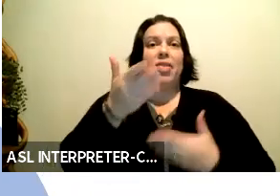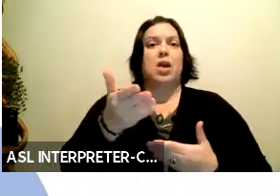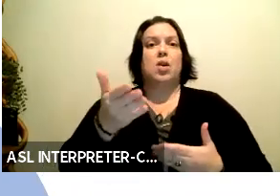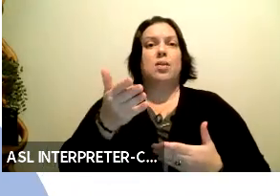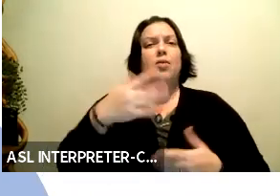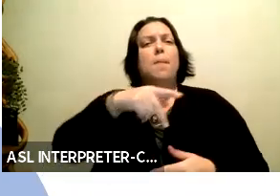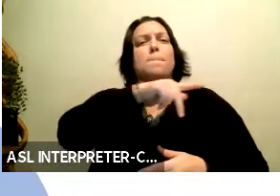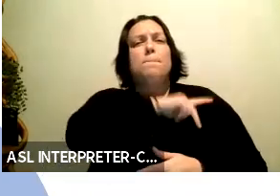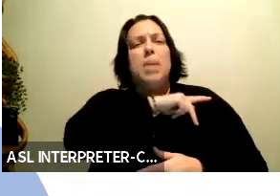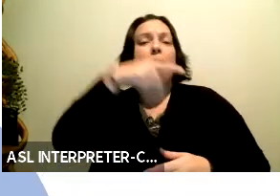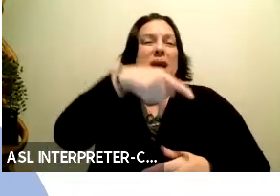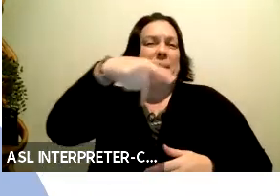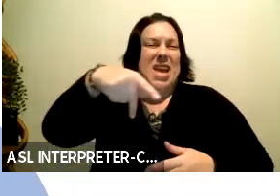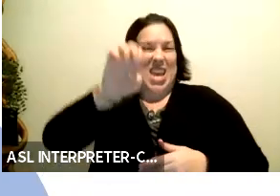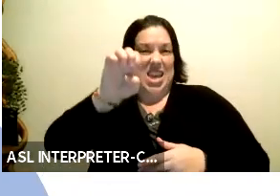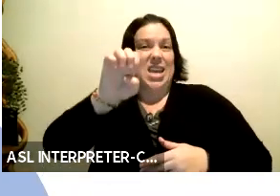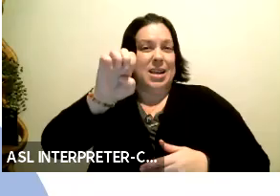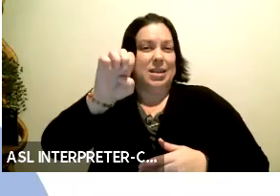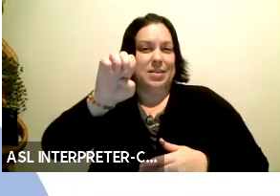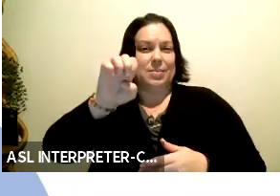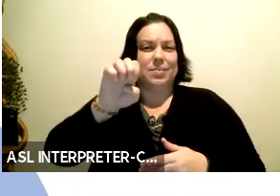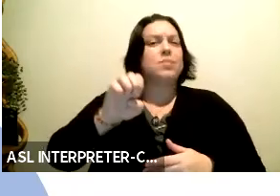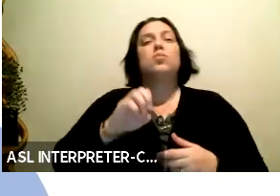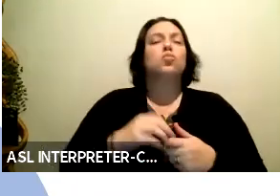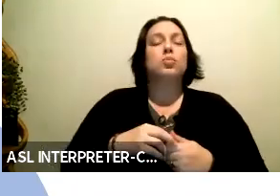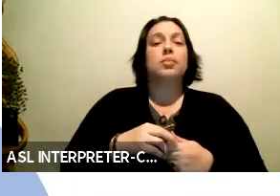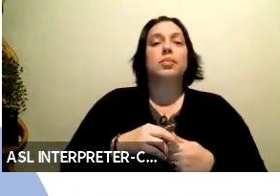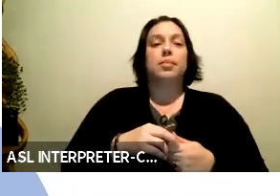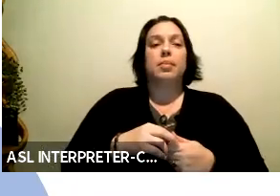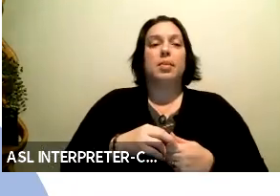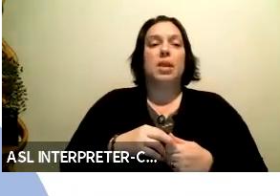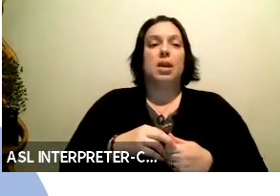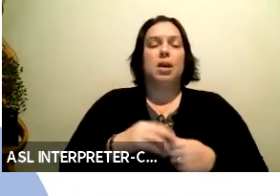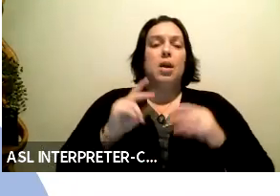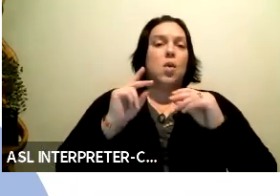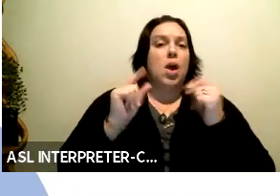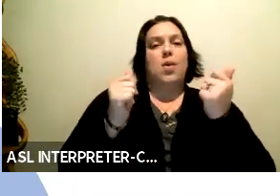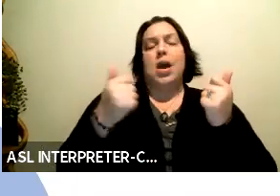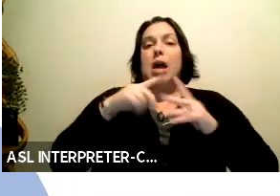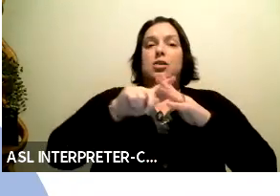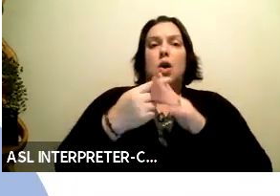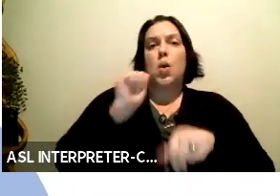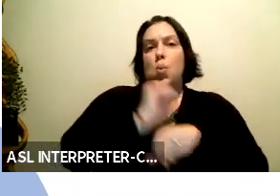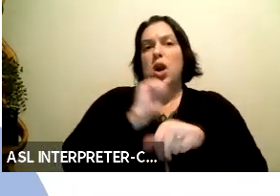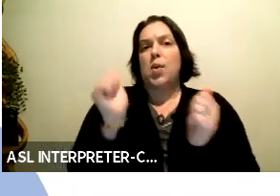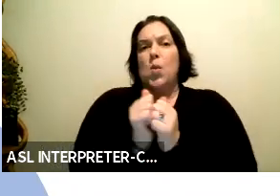equipment, the PPE allocation, and so I right away started working with the governor's task force,